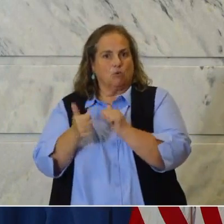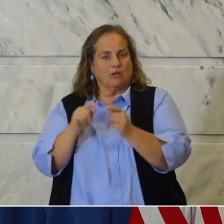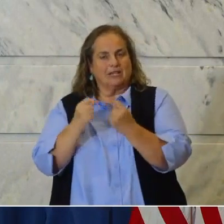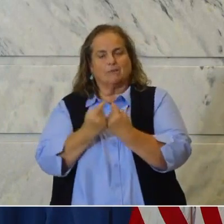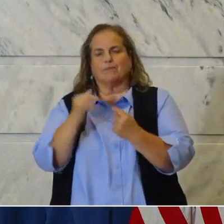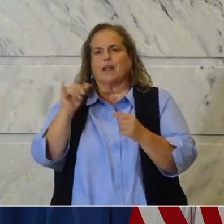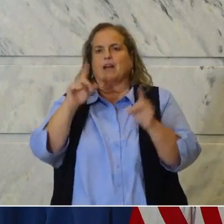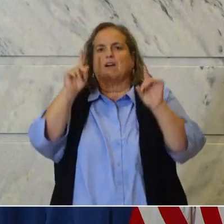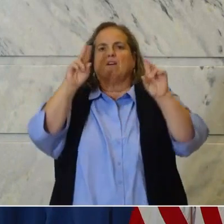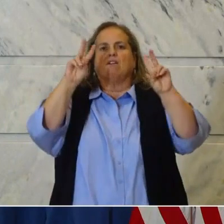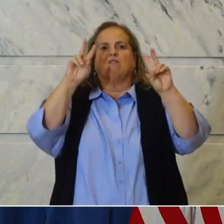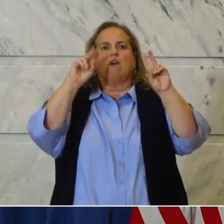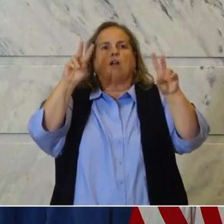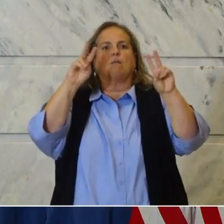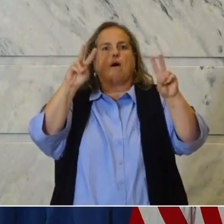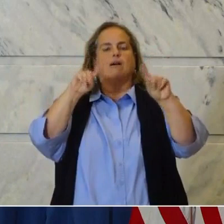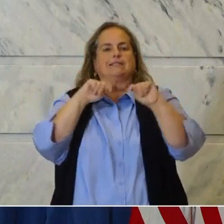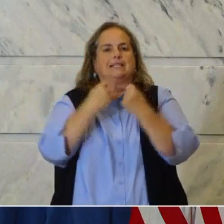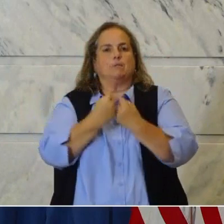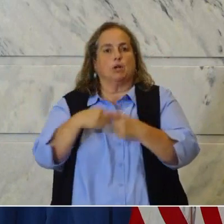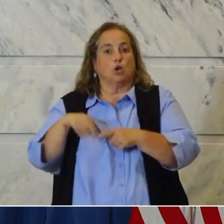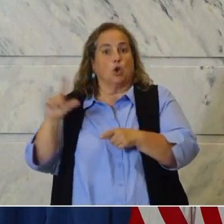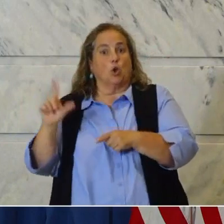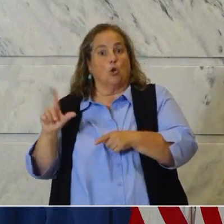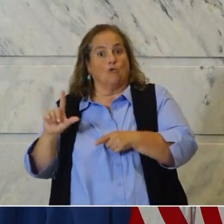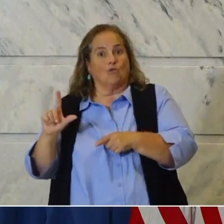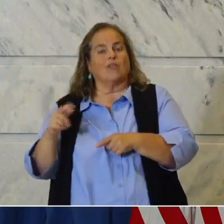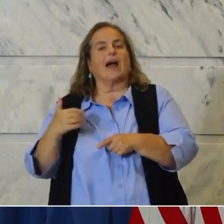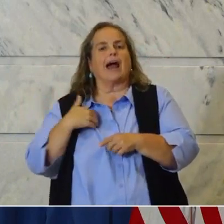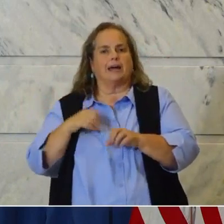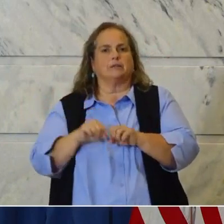and in Louisville that has had on an outbreak. And they worked with the